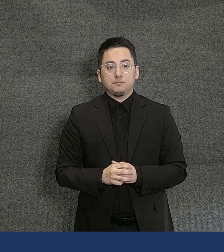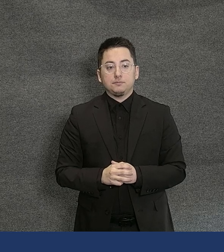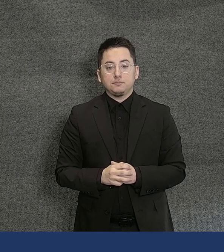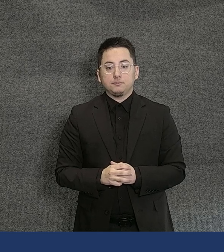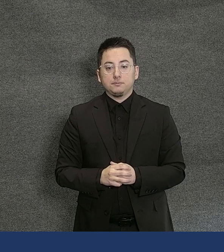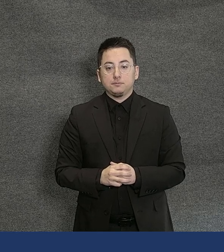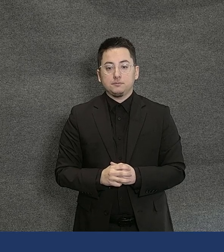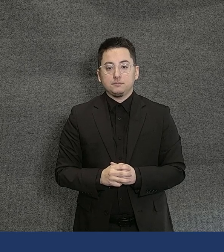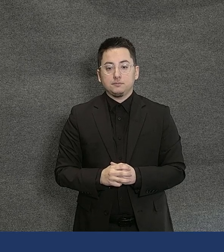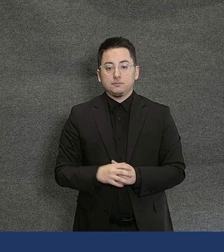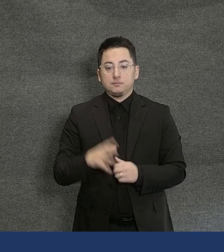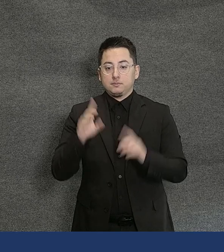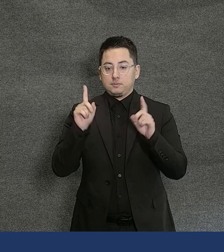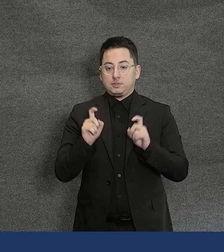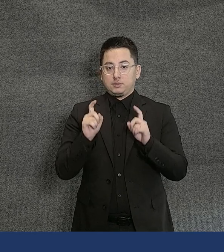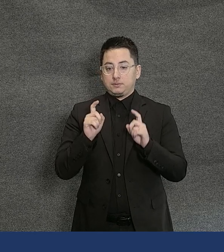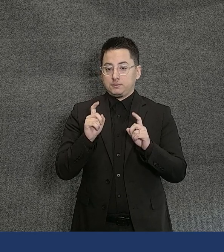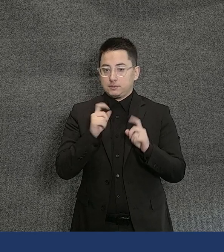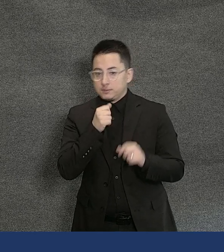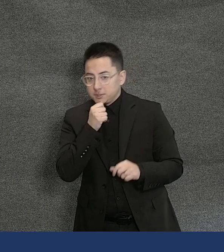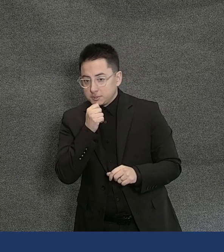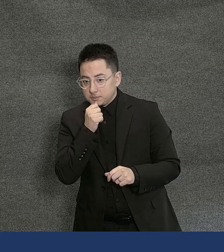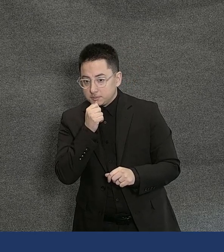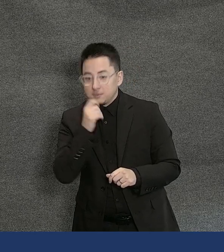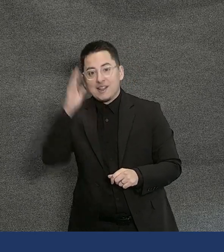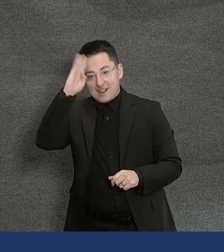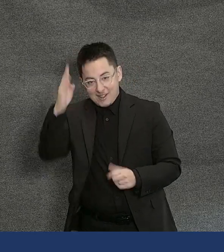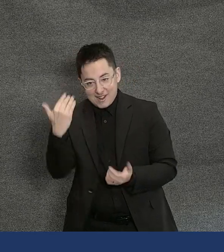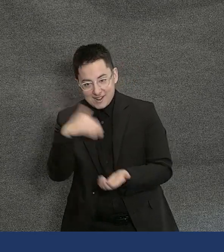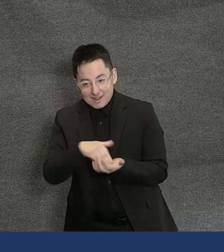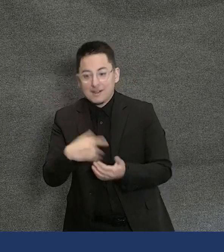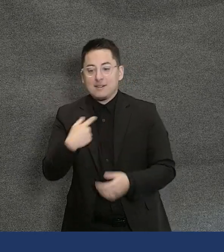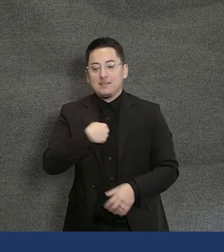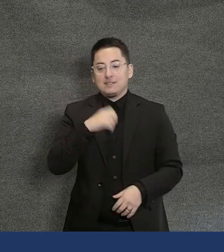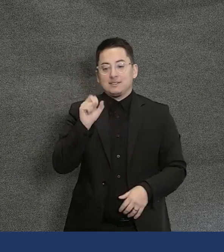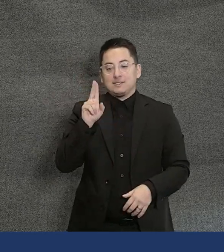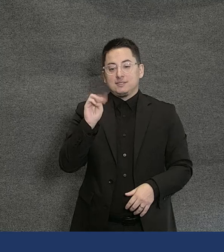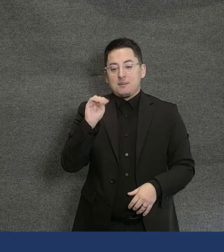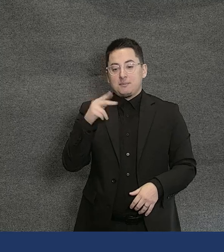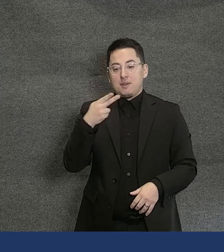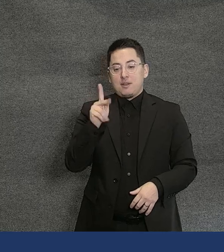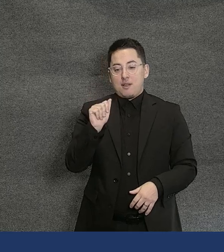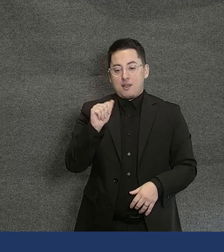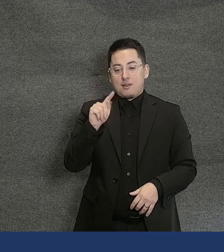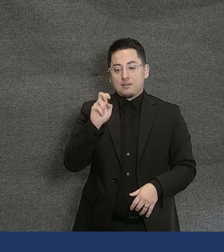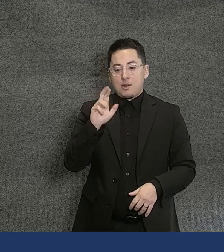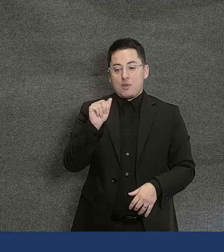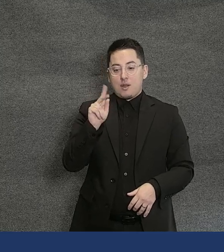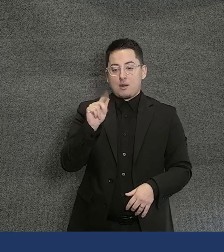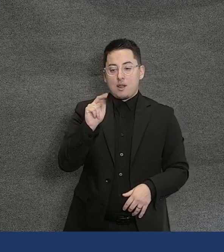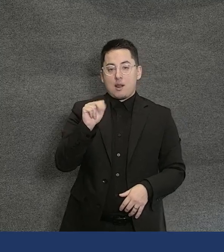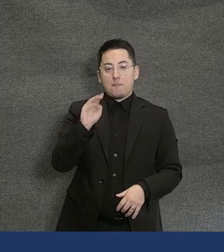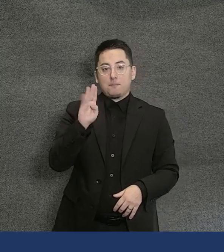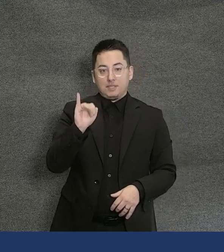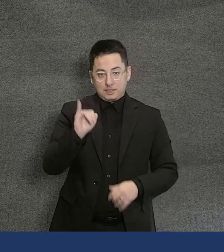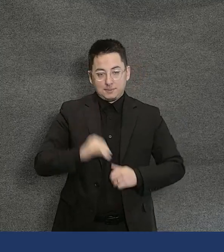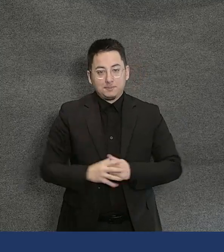Sorry about that. Hi, everyone. My name is Sumukha Terakanambi. I am a public policy consultant here at MCD,